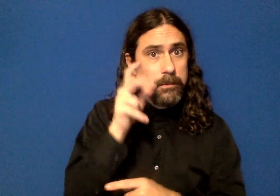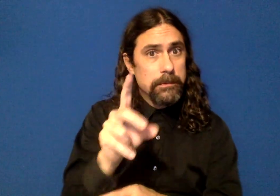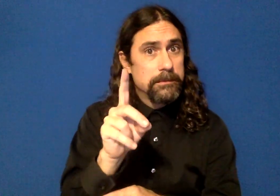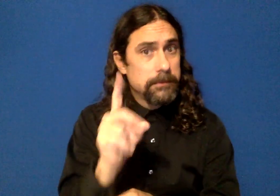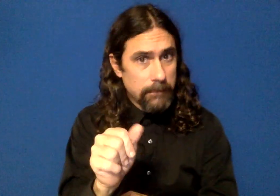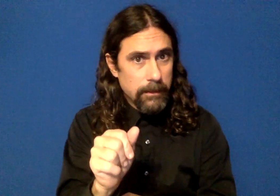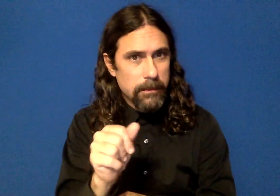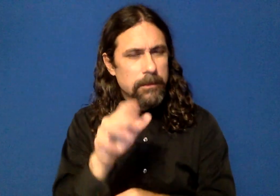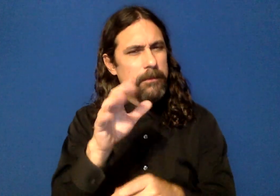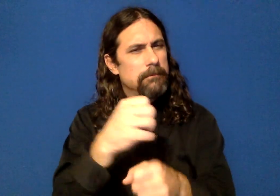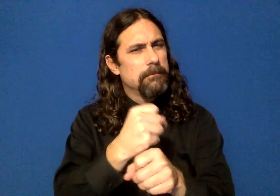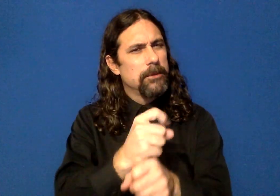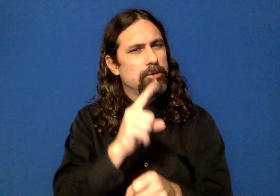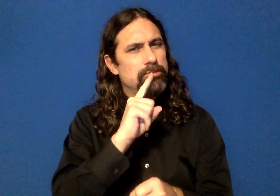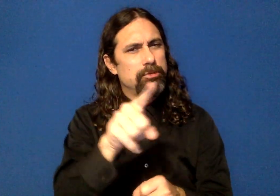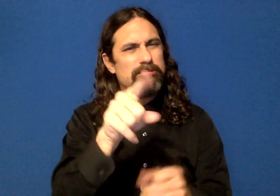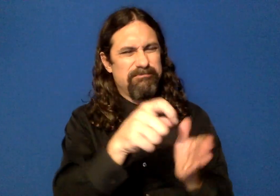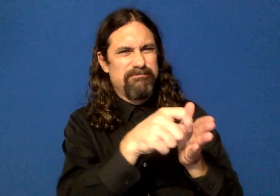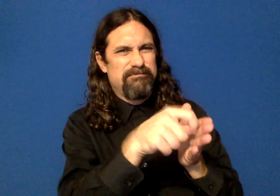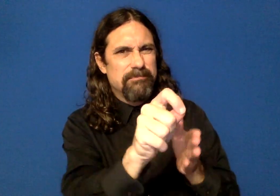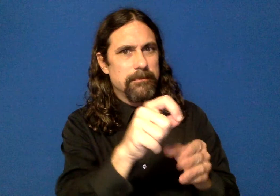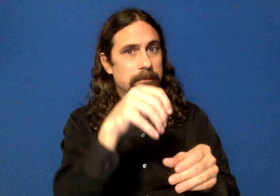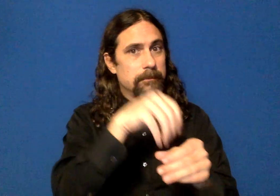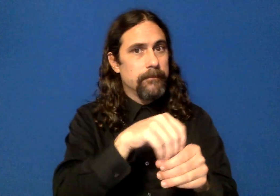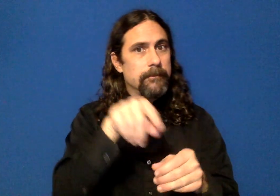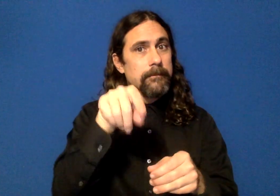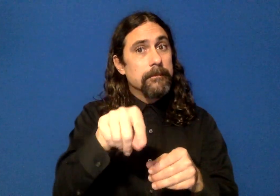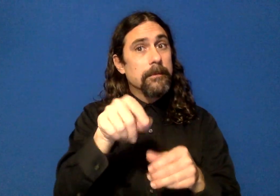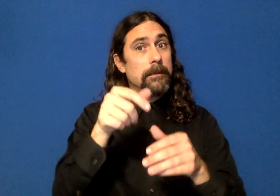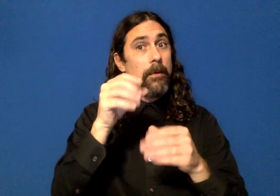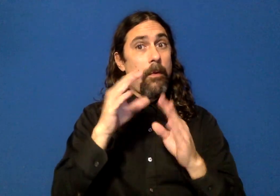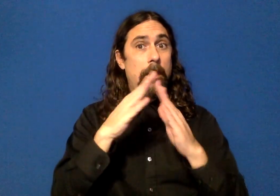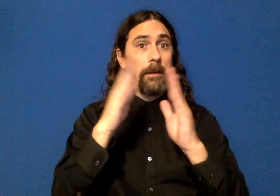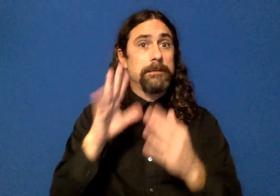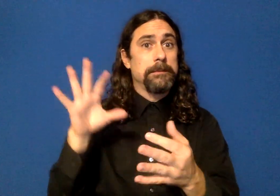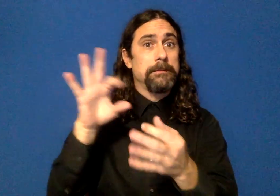are applying with a mail-in application, this question is asked in the Household